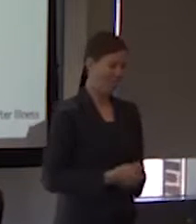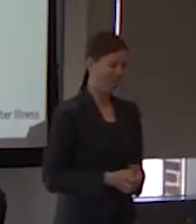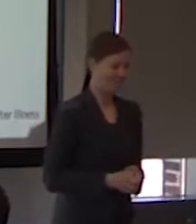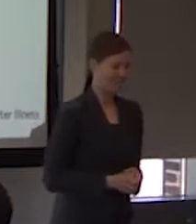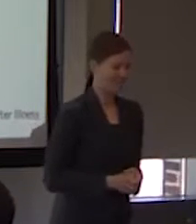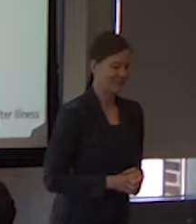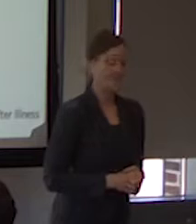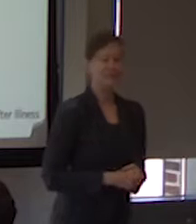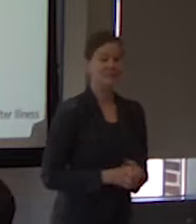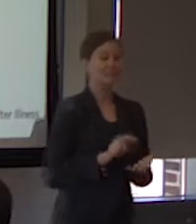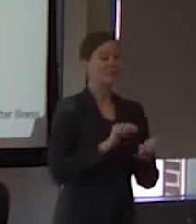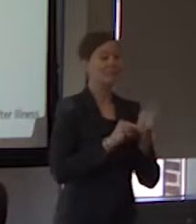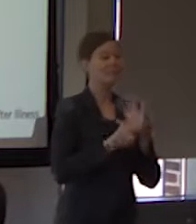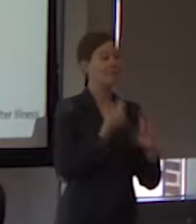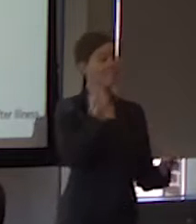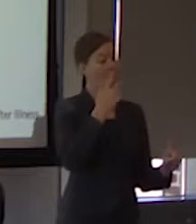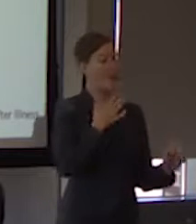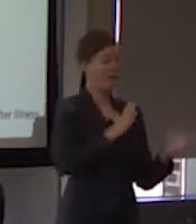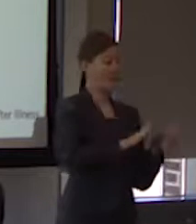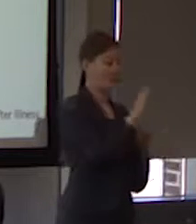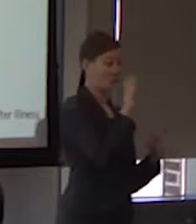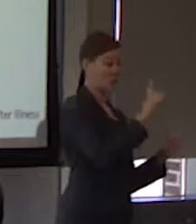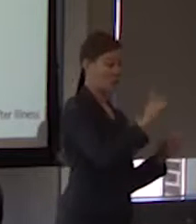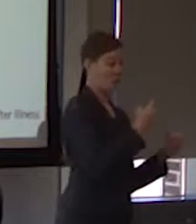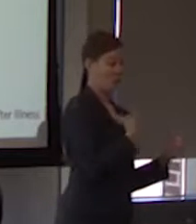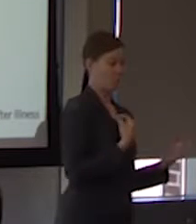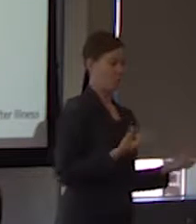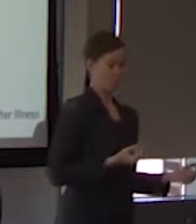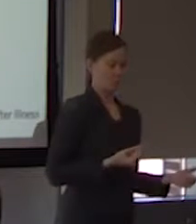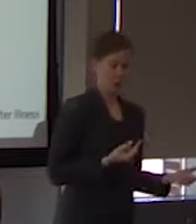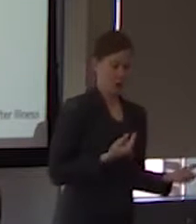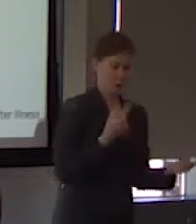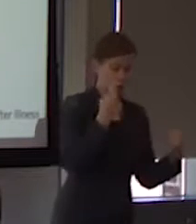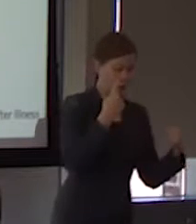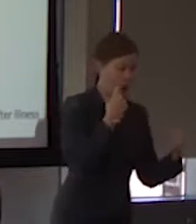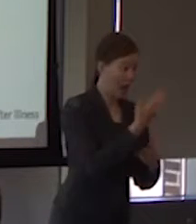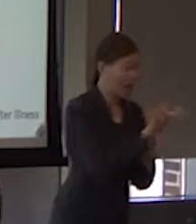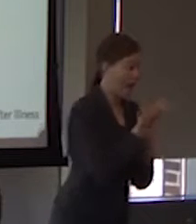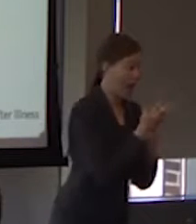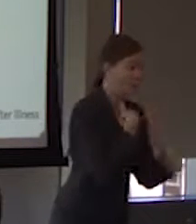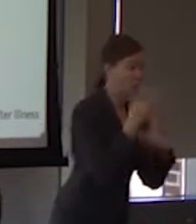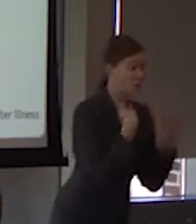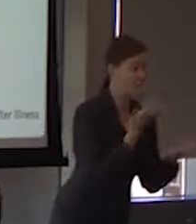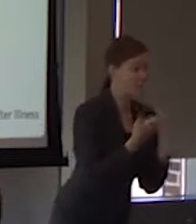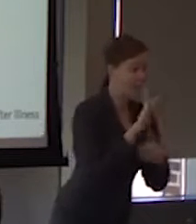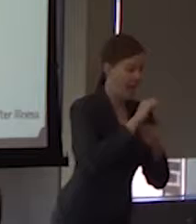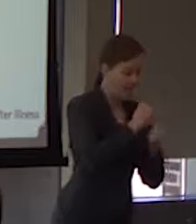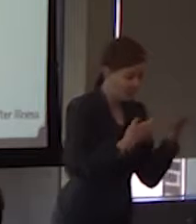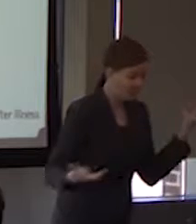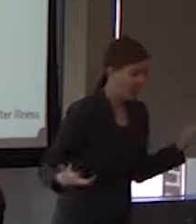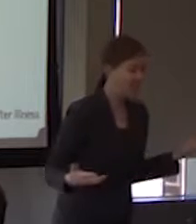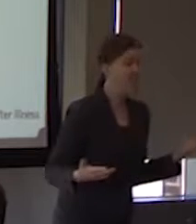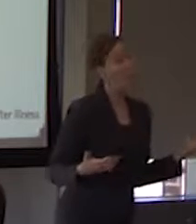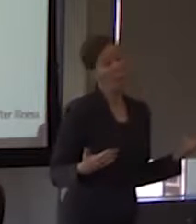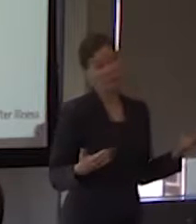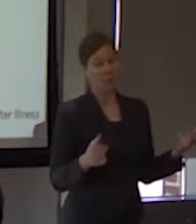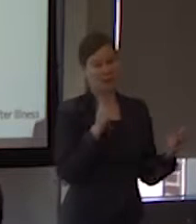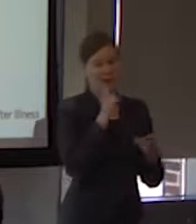So, what did this mean for my college education? What did I do? Cry? Beg? Scream? All of the above? There's not much I haven't done,